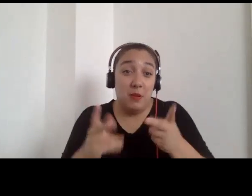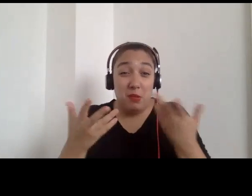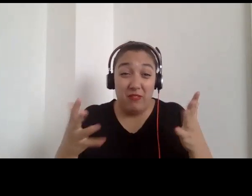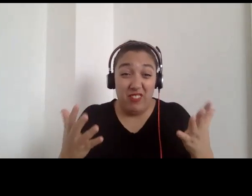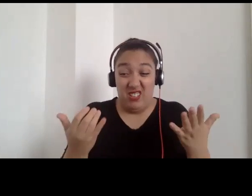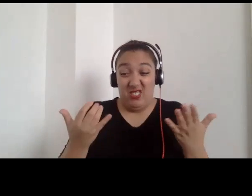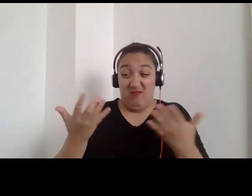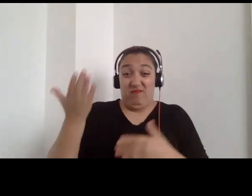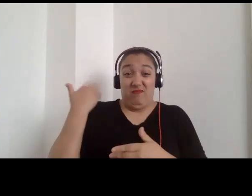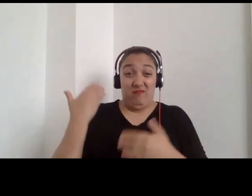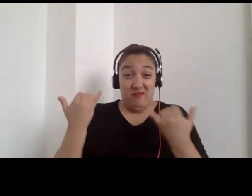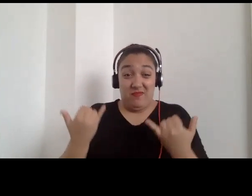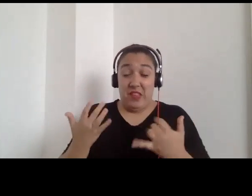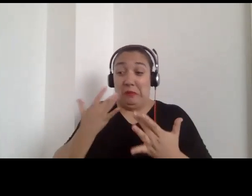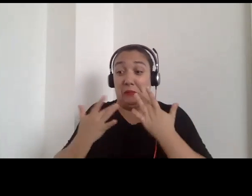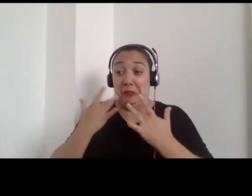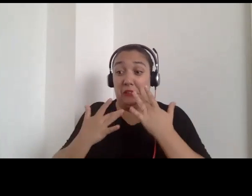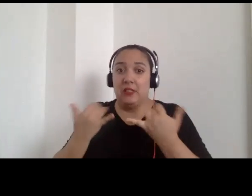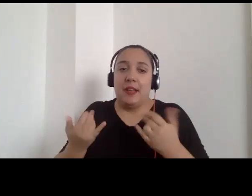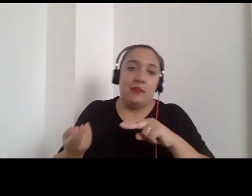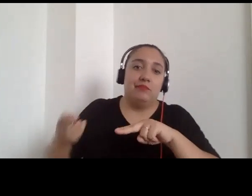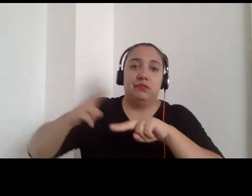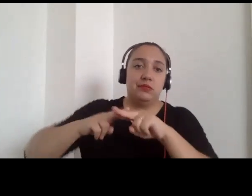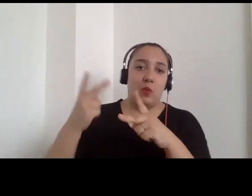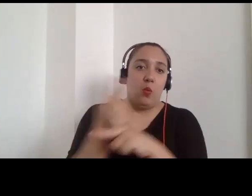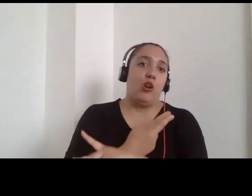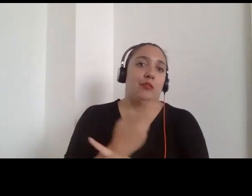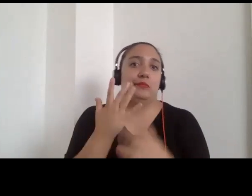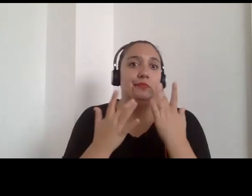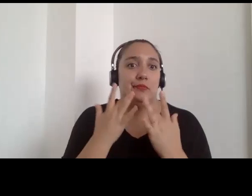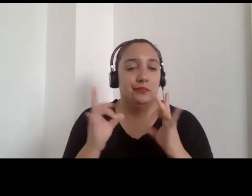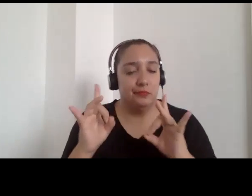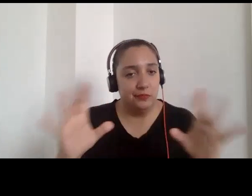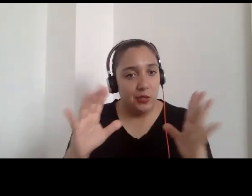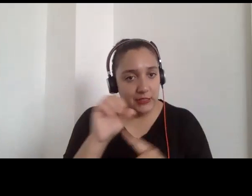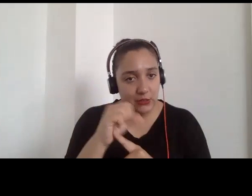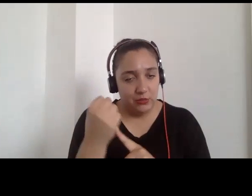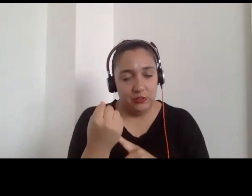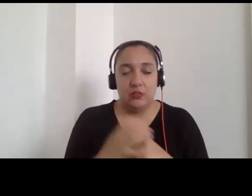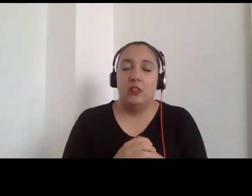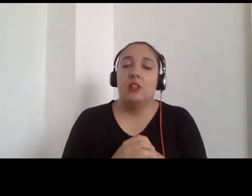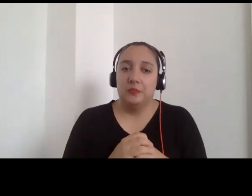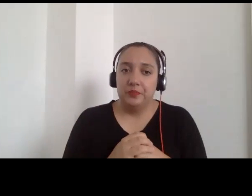are now even in further precarious situations. So, you know, a lot we're talking about folks who are a lot of communities,